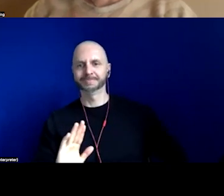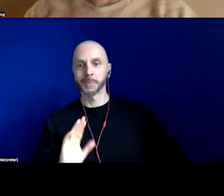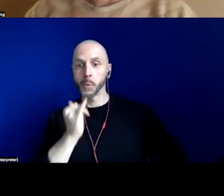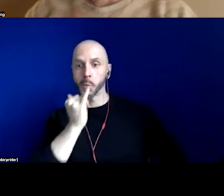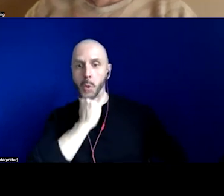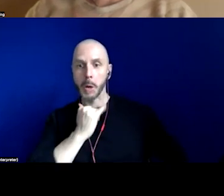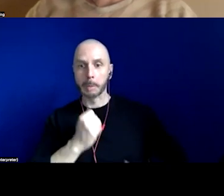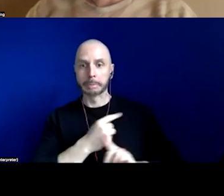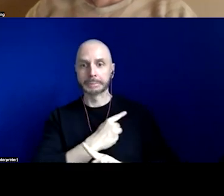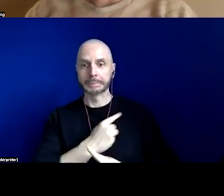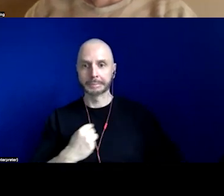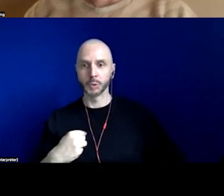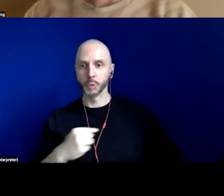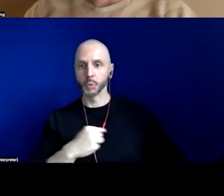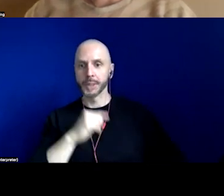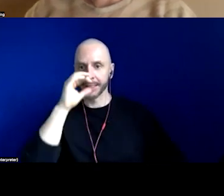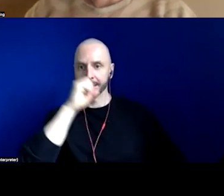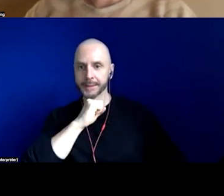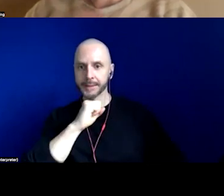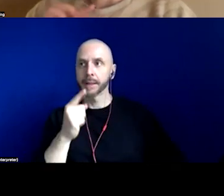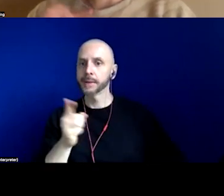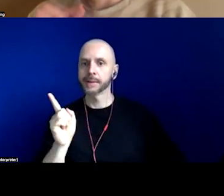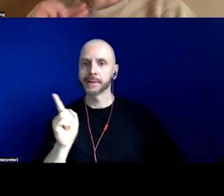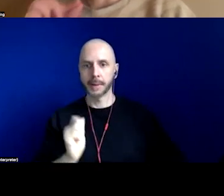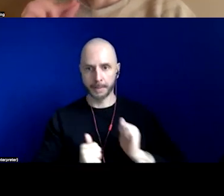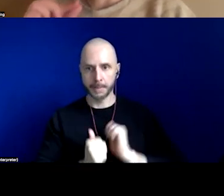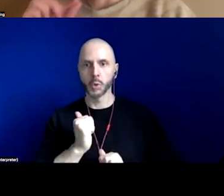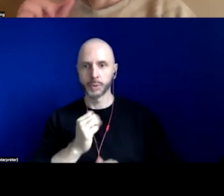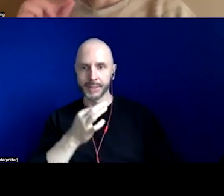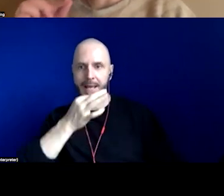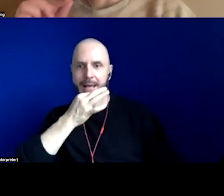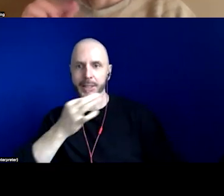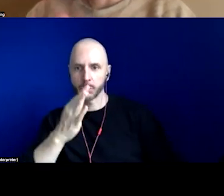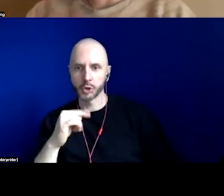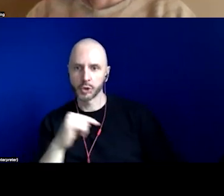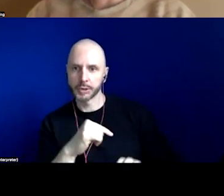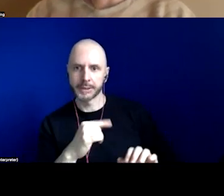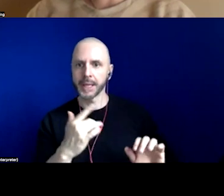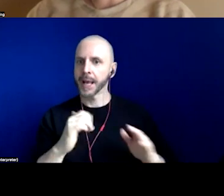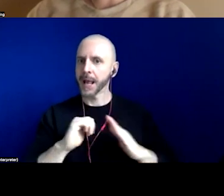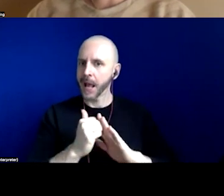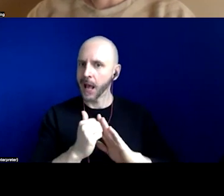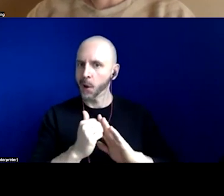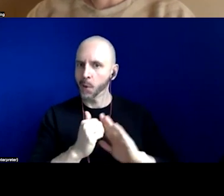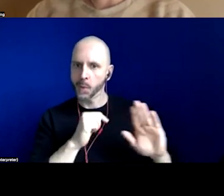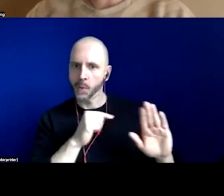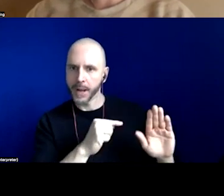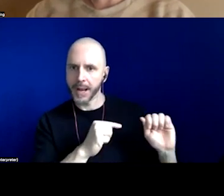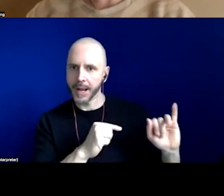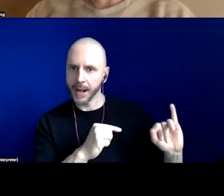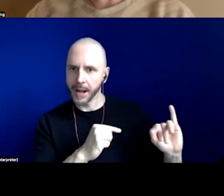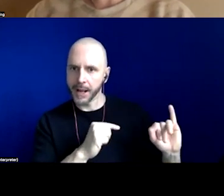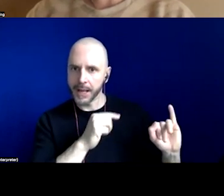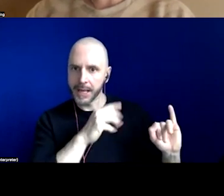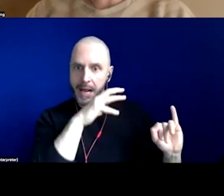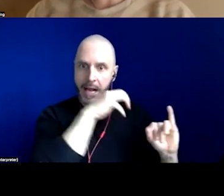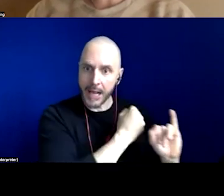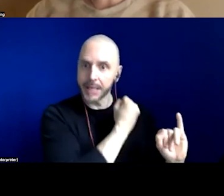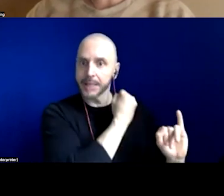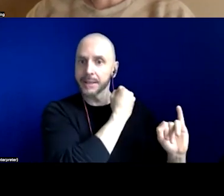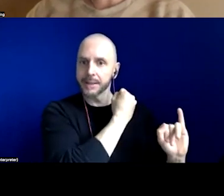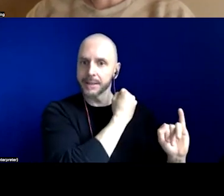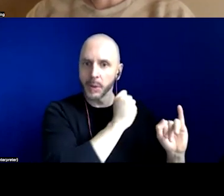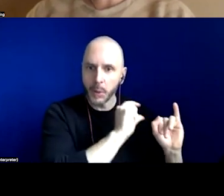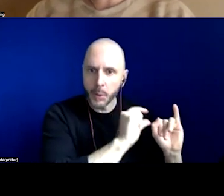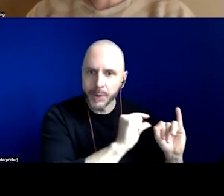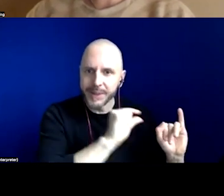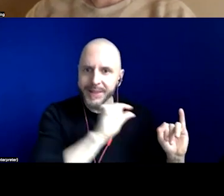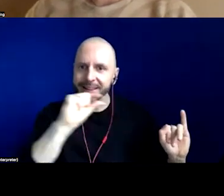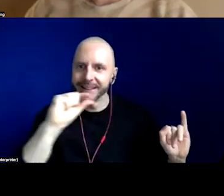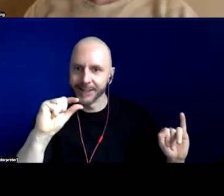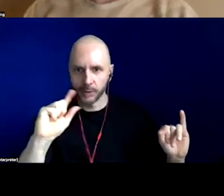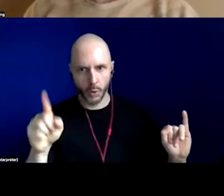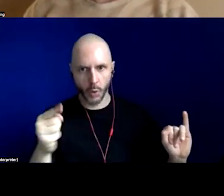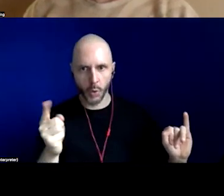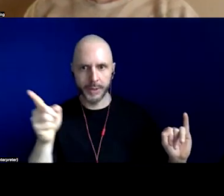have been quite mindful about how to integrate it in small ways and, yeah, keep it under control.